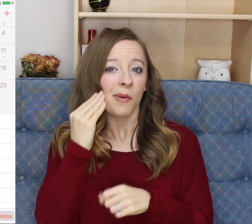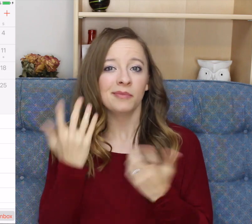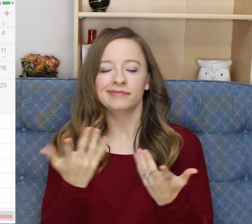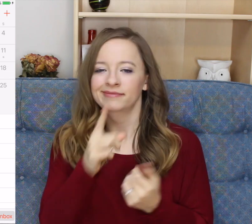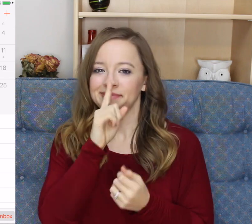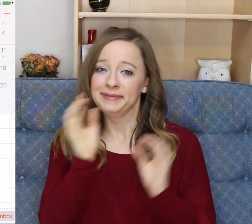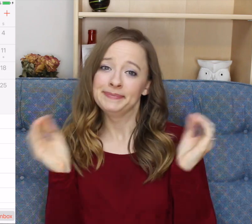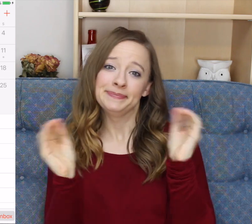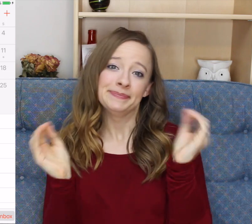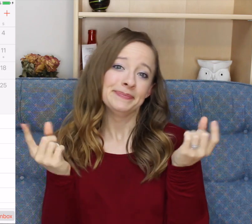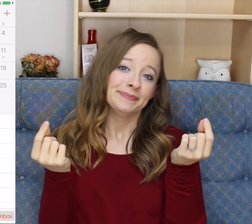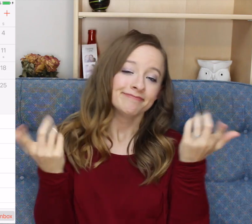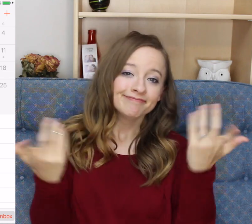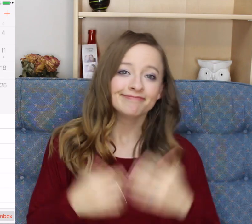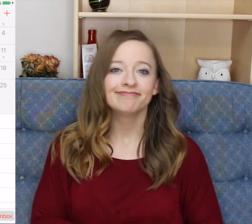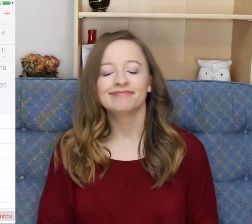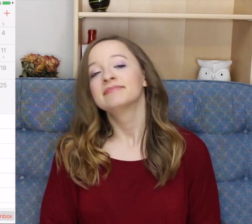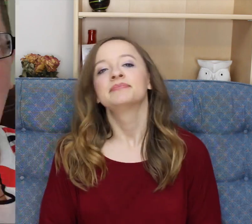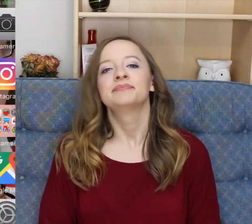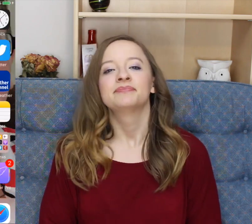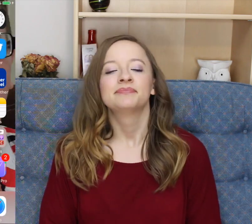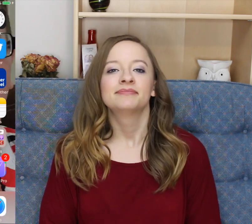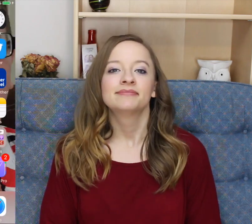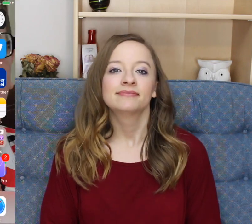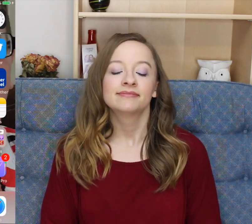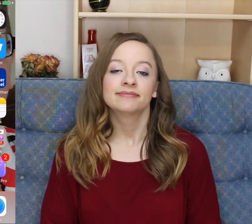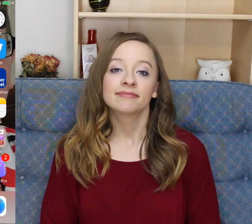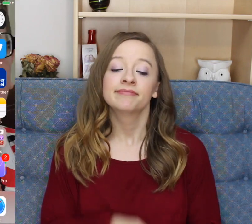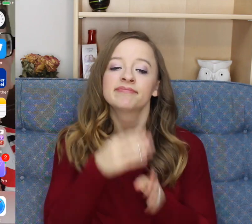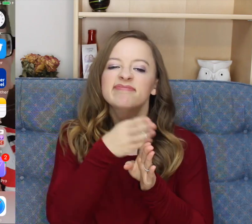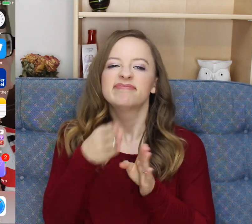Nothing to do.